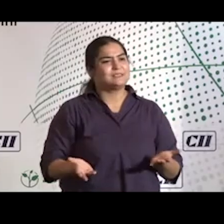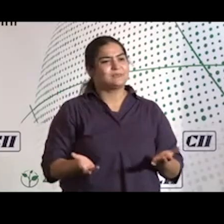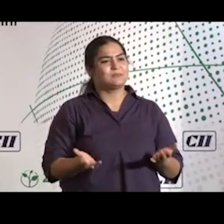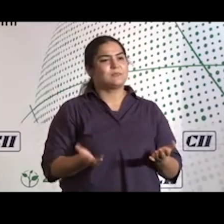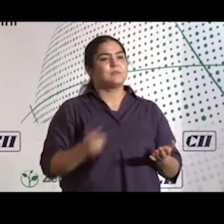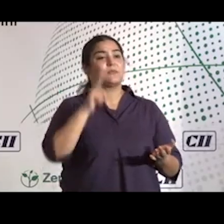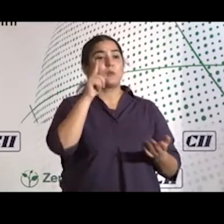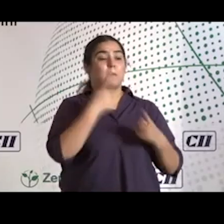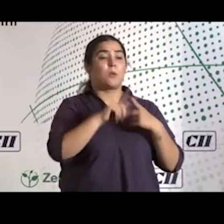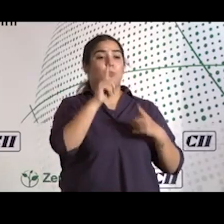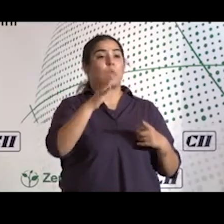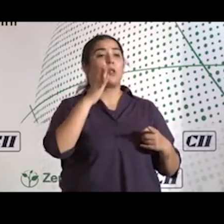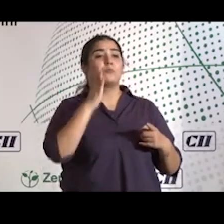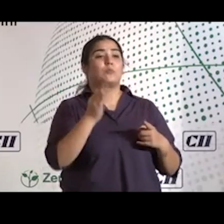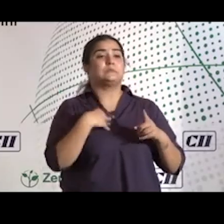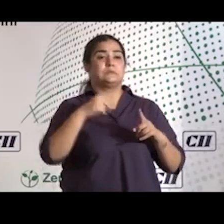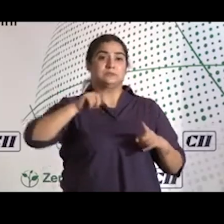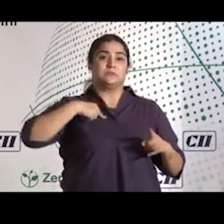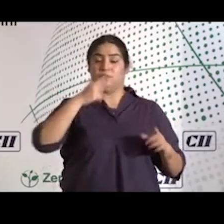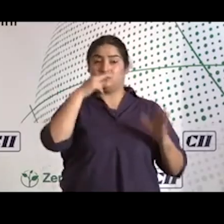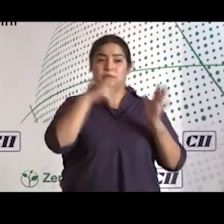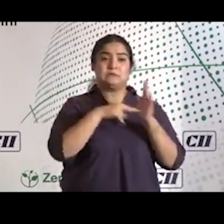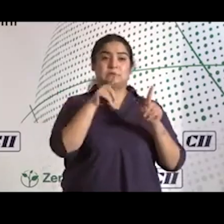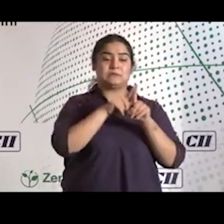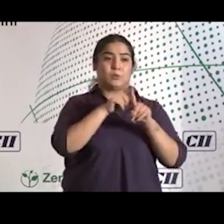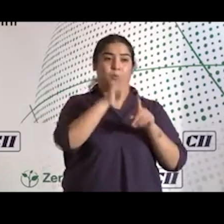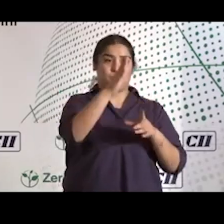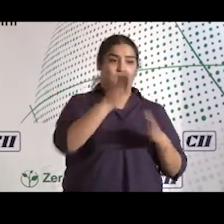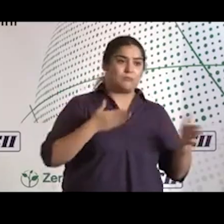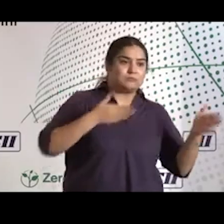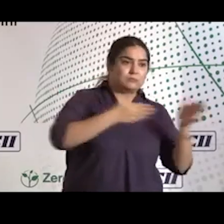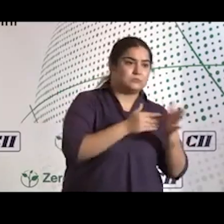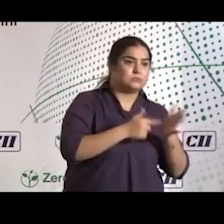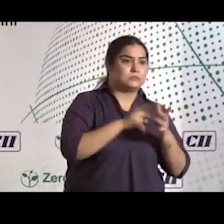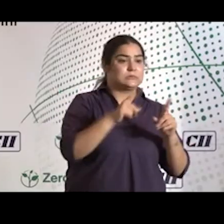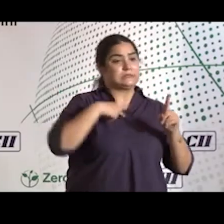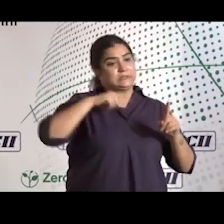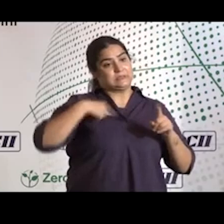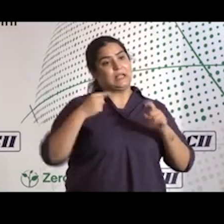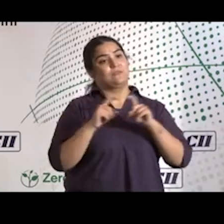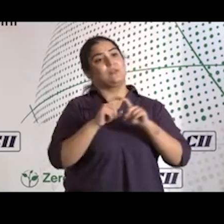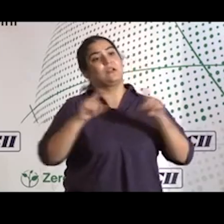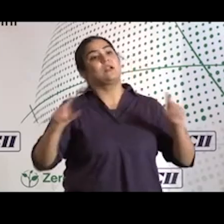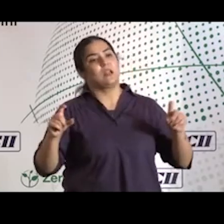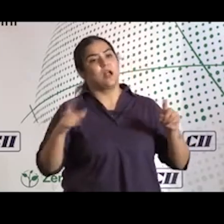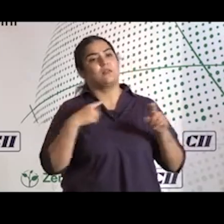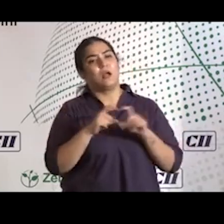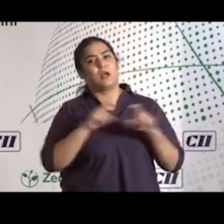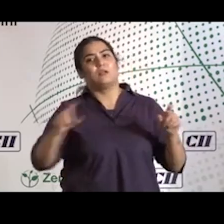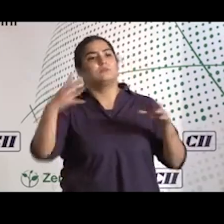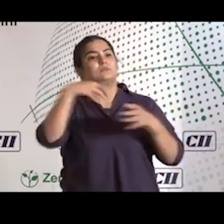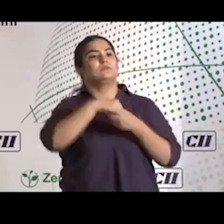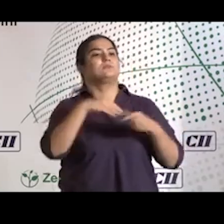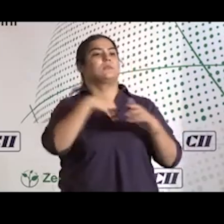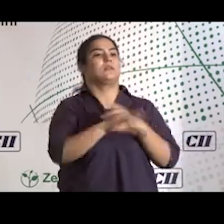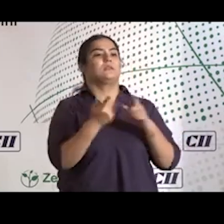And this happens, of course, on the on the high end of technology as well. Some people develop amazing new ideas. Just to give you